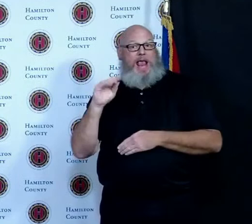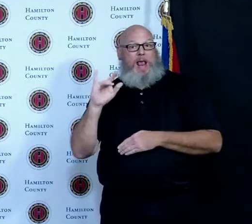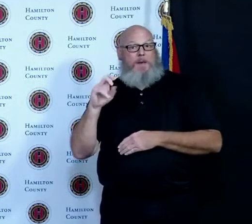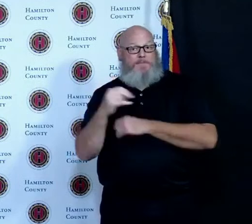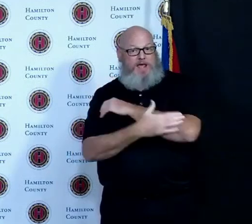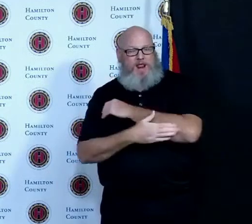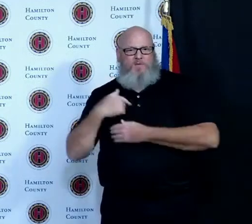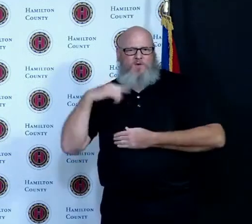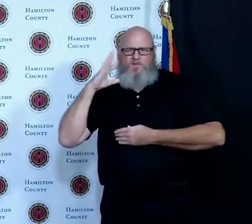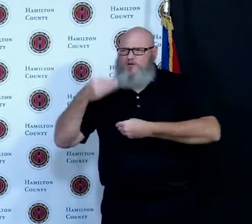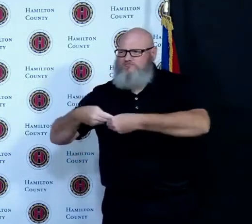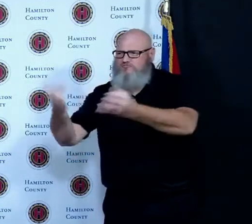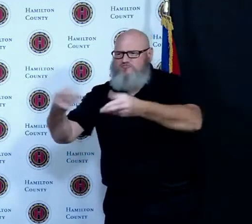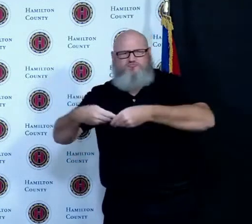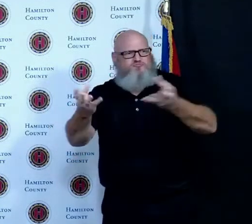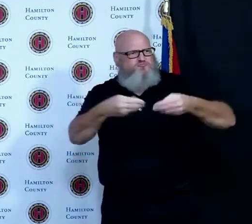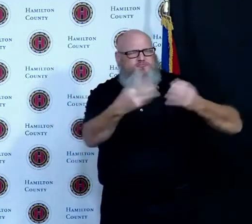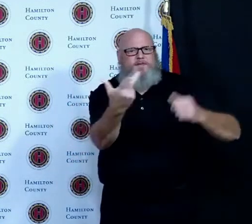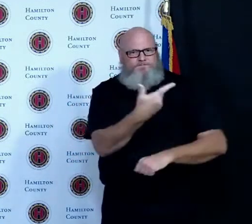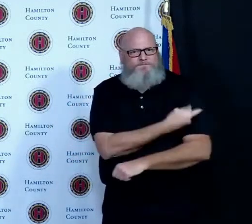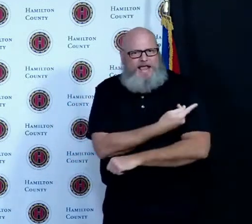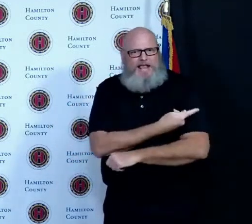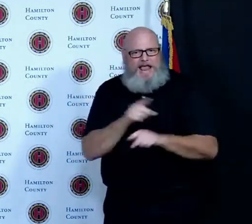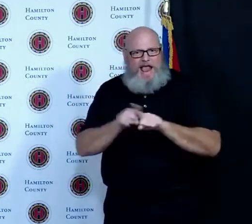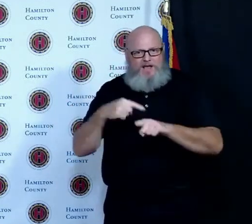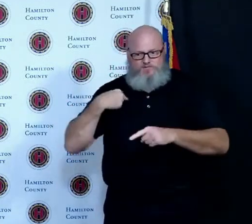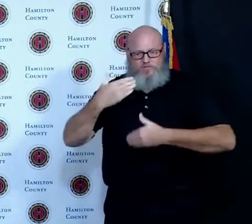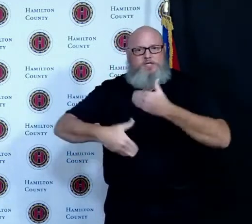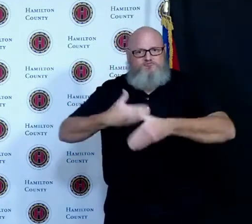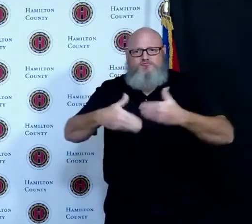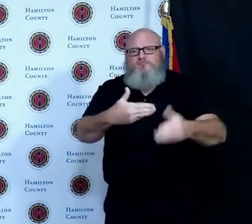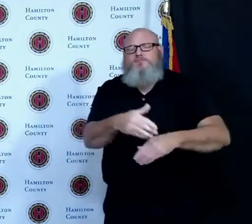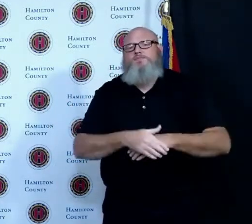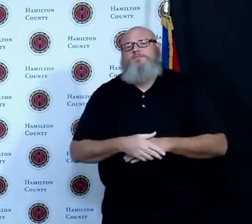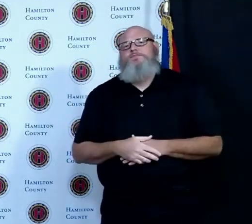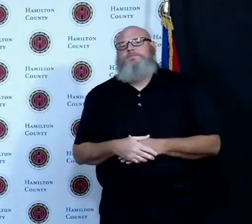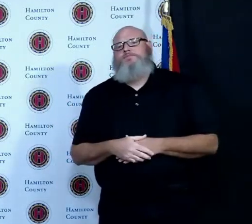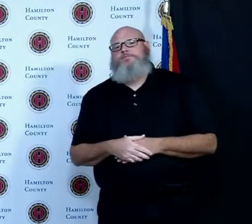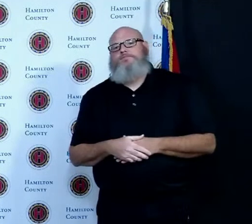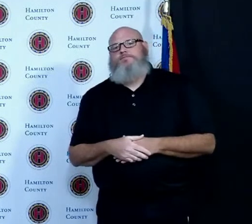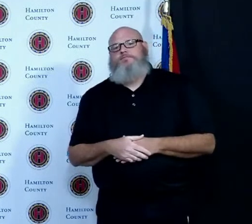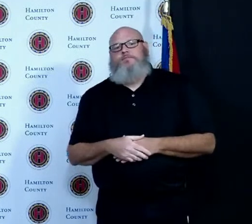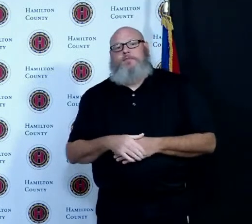vaccines so the vaccine is safe and effective I think we're going to hear that from Dr Lofgren and